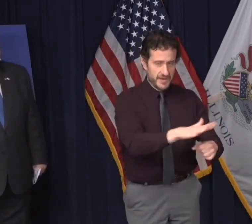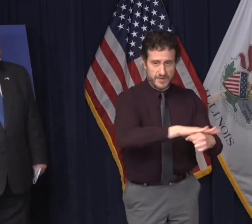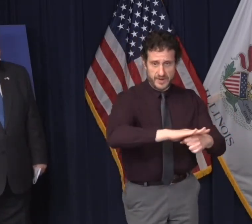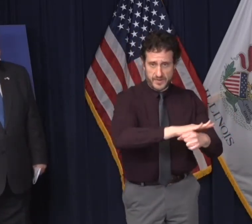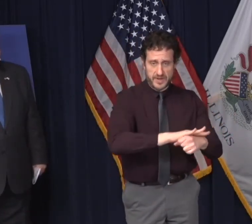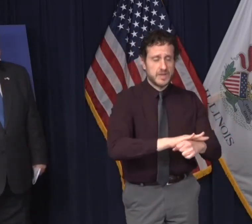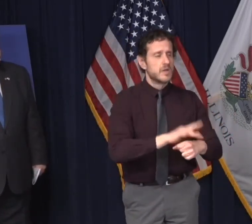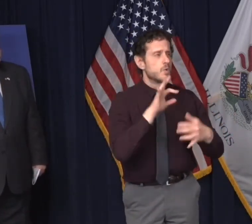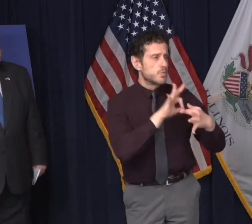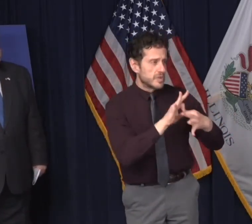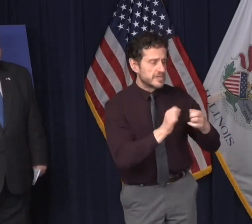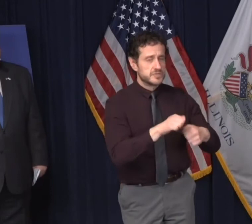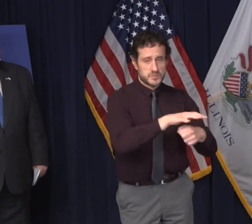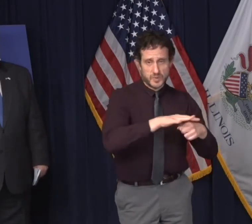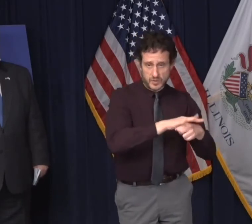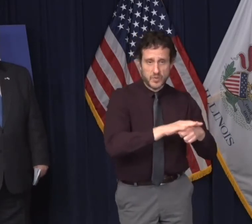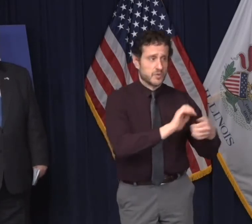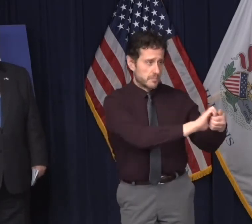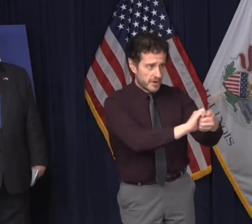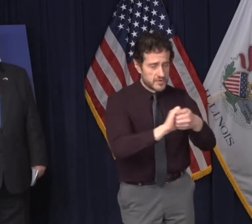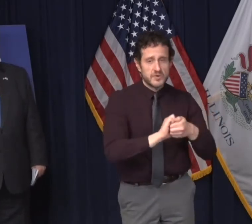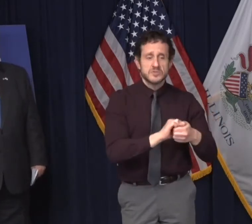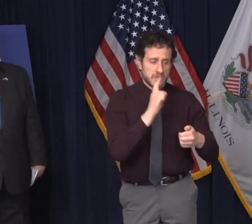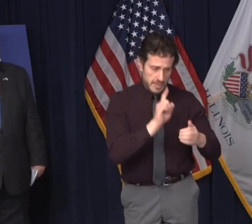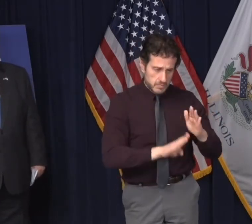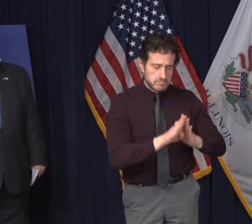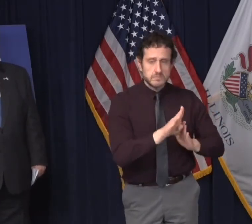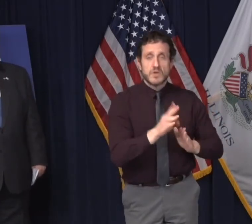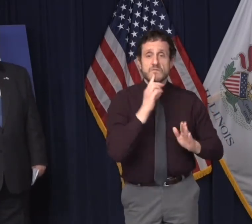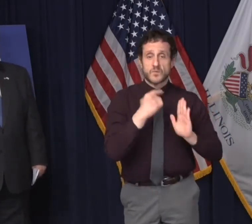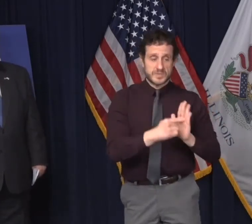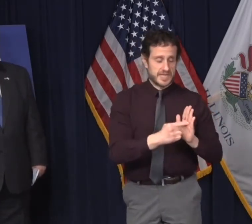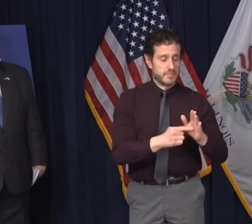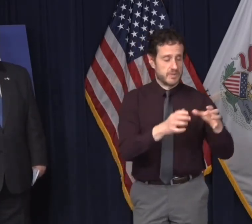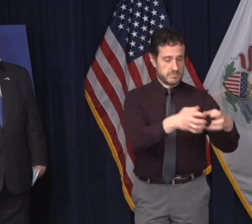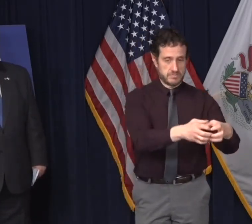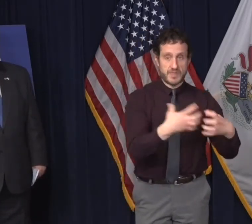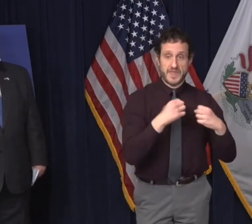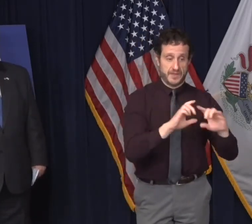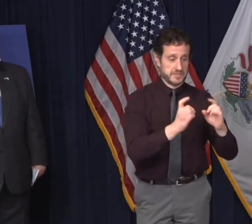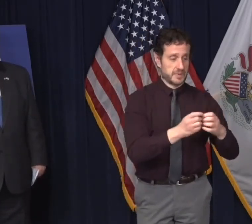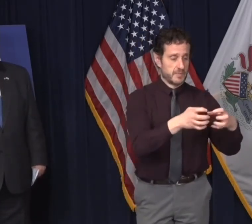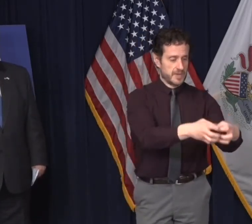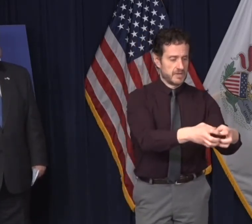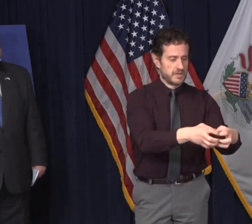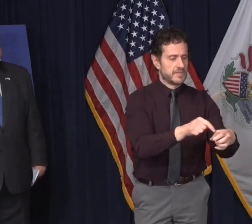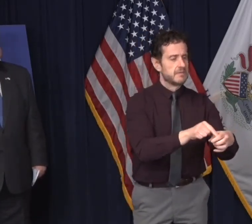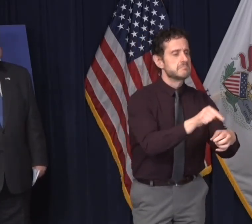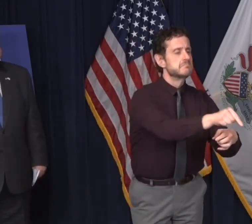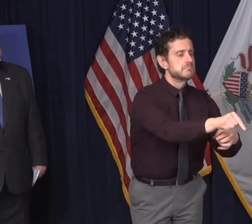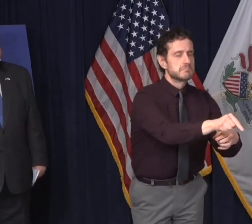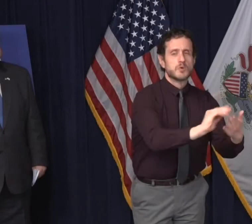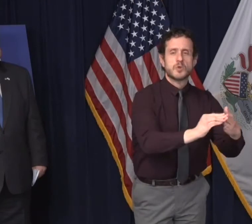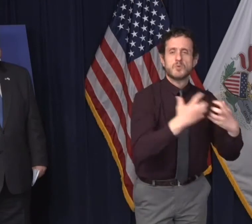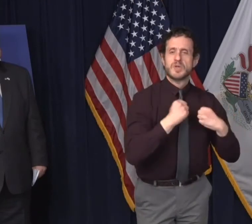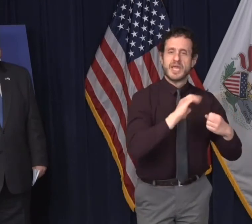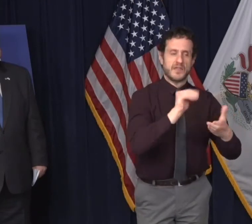PROVIDE OVERSIGHT, LOCALIZED STRATEGIC DIRECTION, LEVERAGE RELATIONSHIPS WITH LOCAL COMMUNITY PARTNERS AND THE SPOKES, FOR EXAMPLE, FEDERALLY